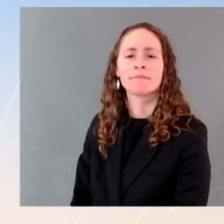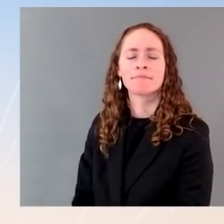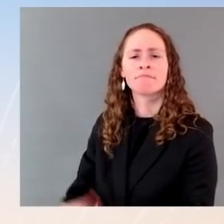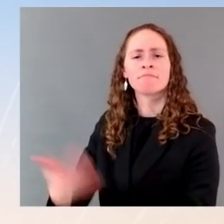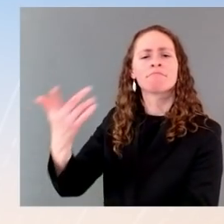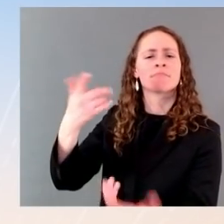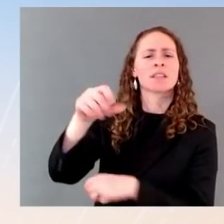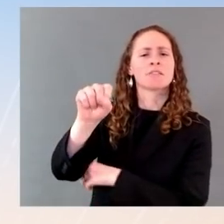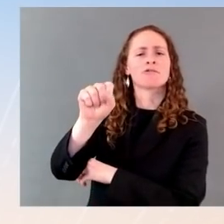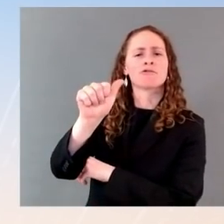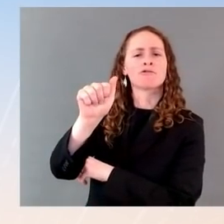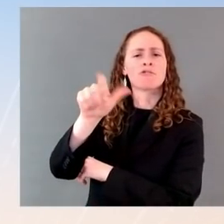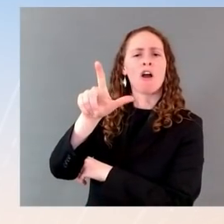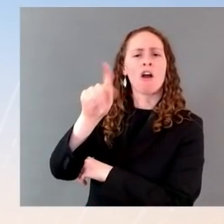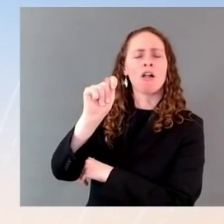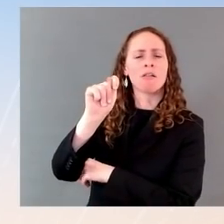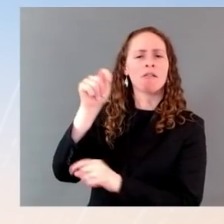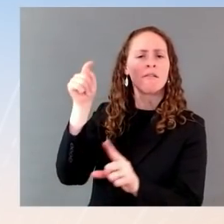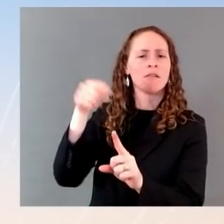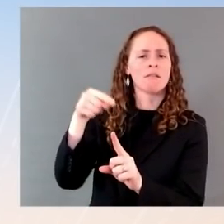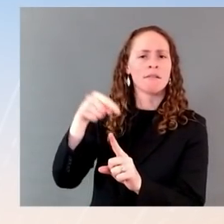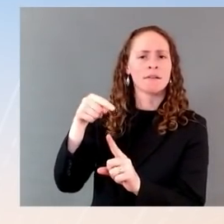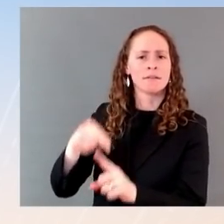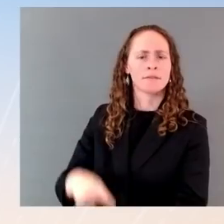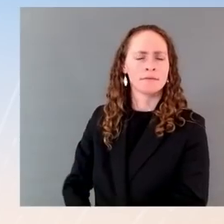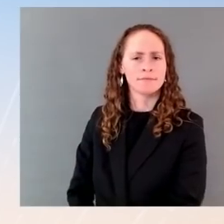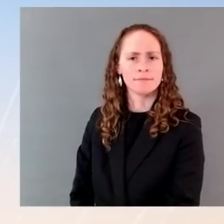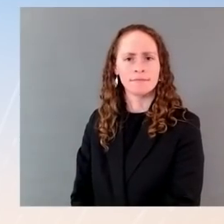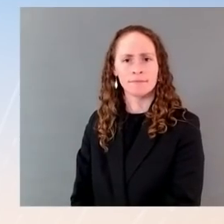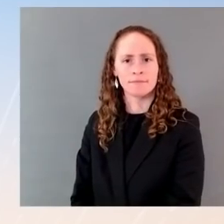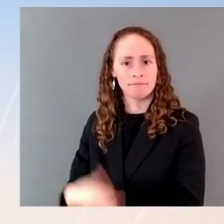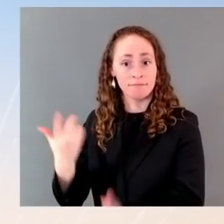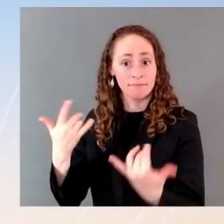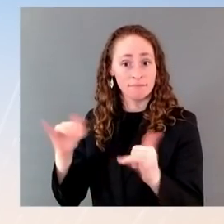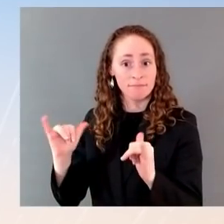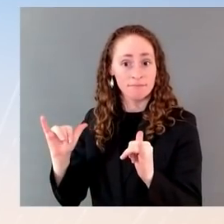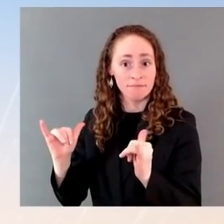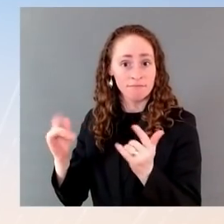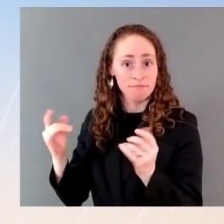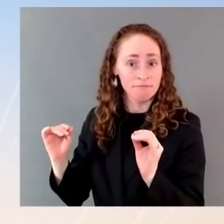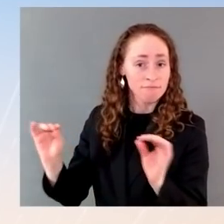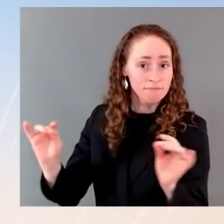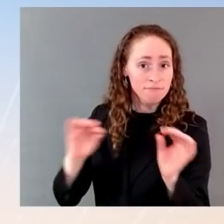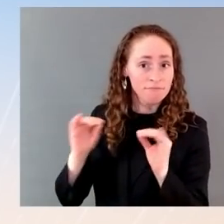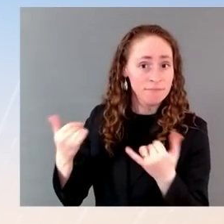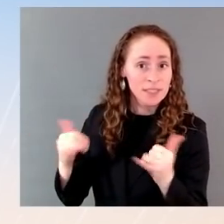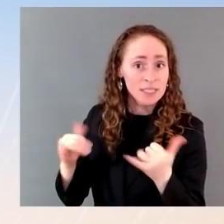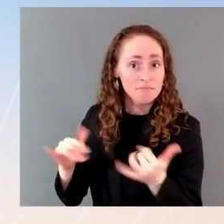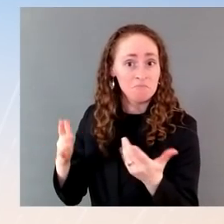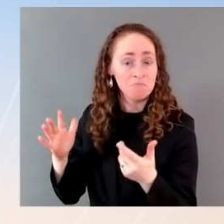as you know, there is some support for in Congress. It's not something the President proposed, but it is something that certainly is part